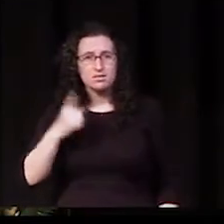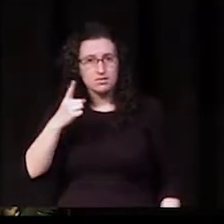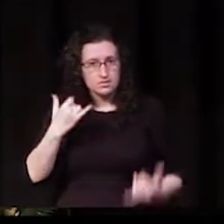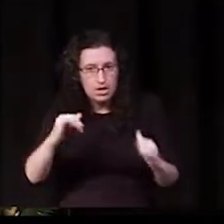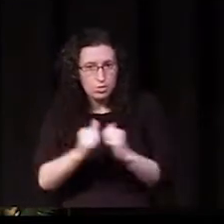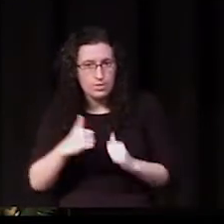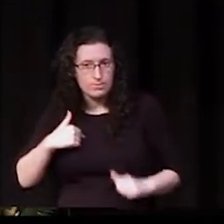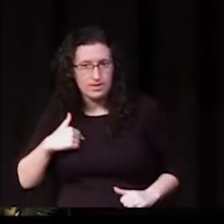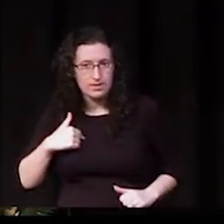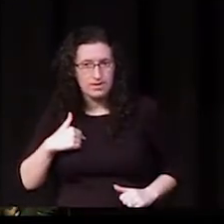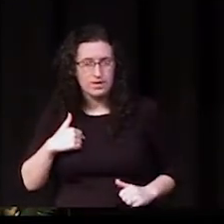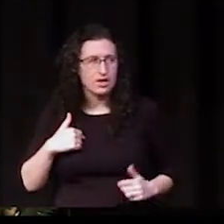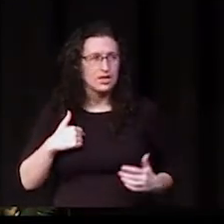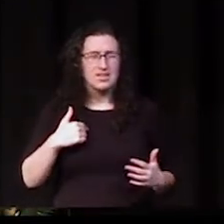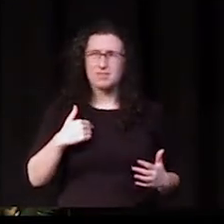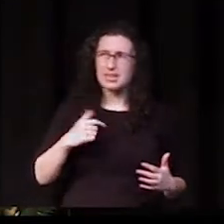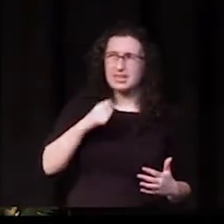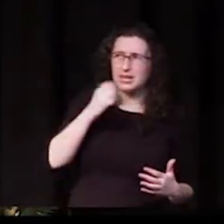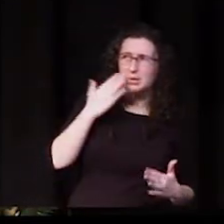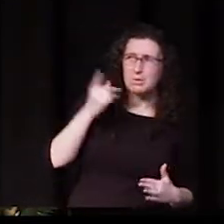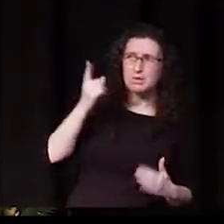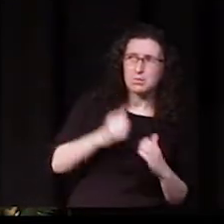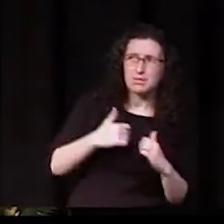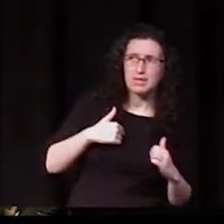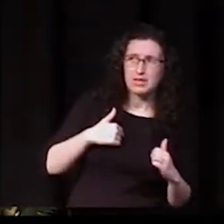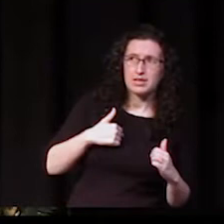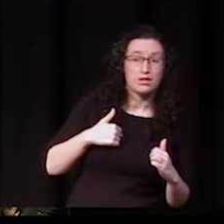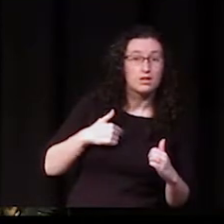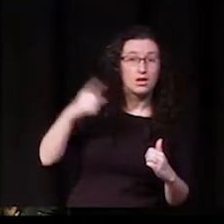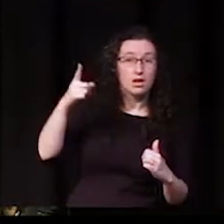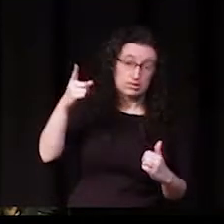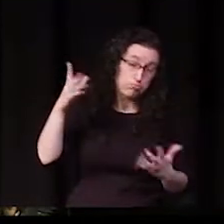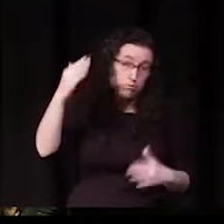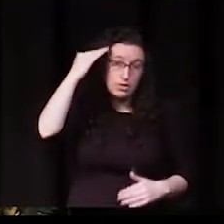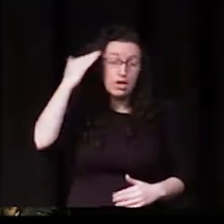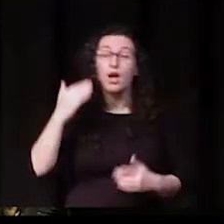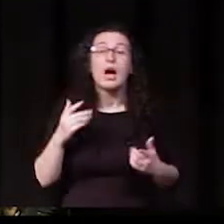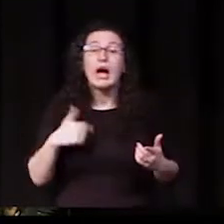If I don't know He's with me, He's with me. Friends, even if I don't believe He's with me,